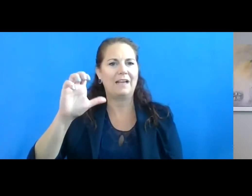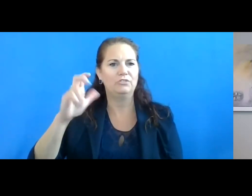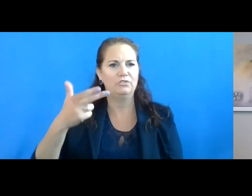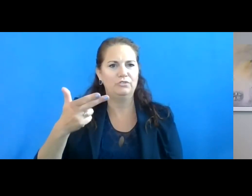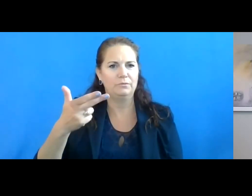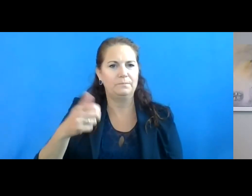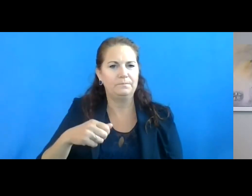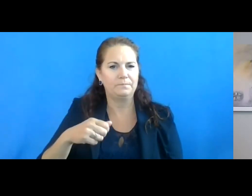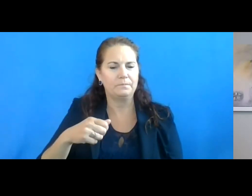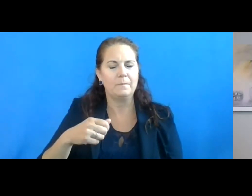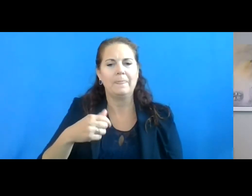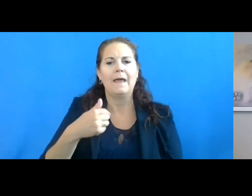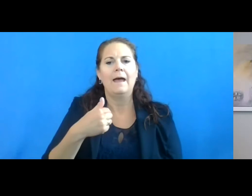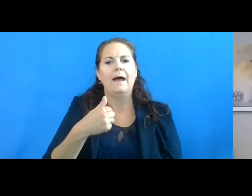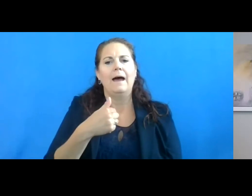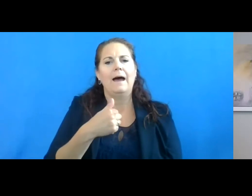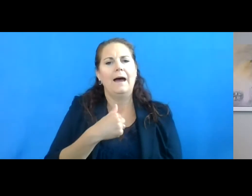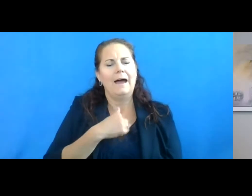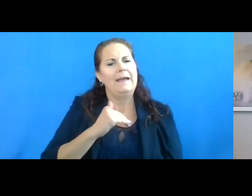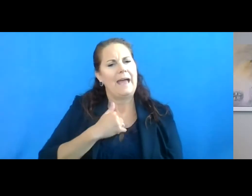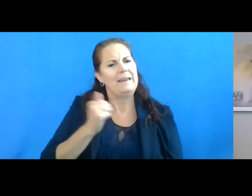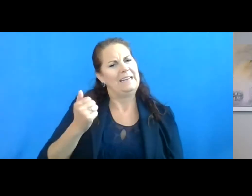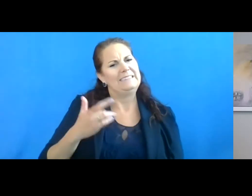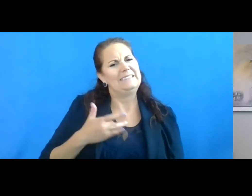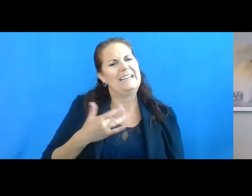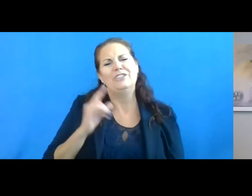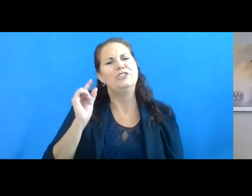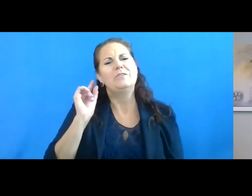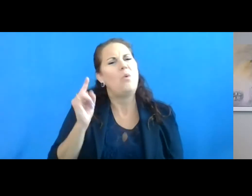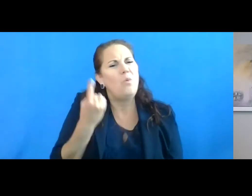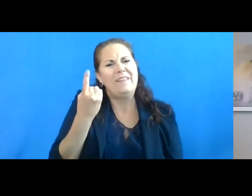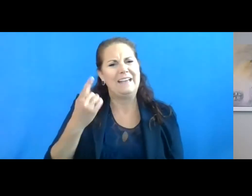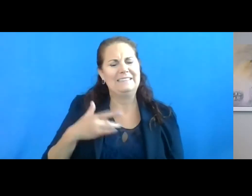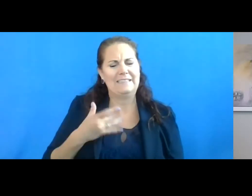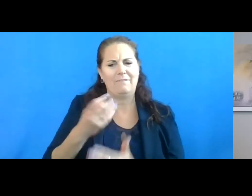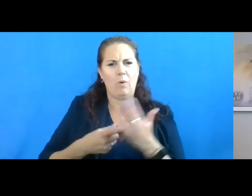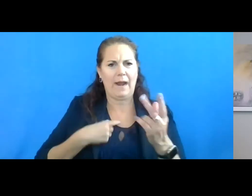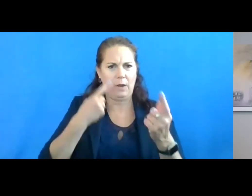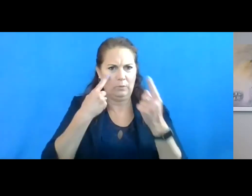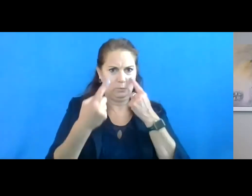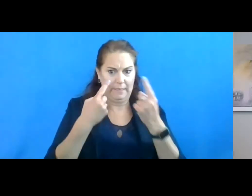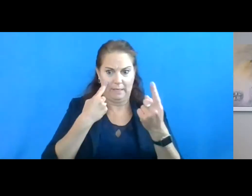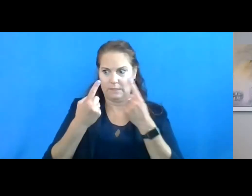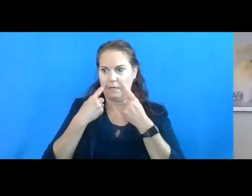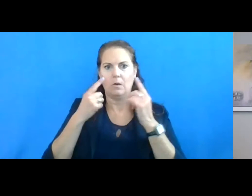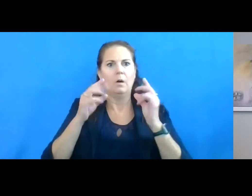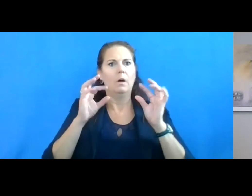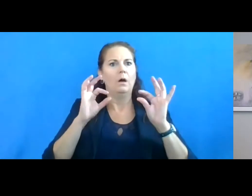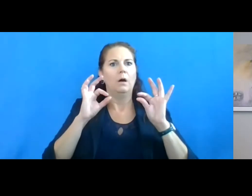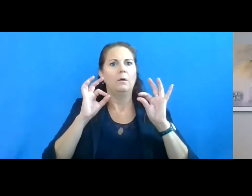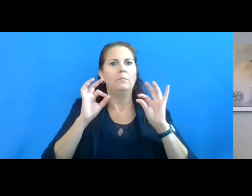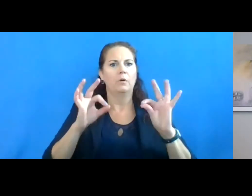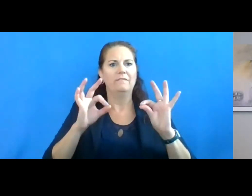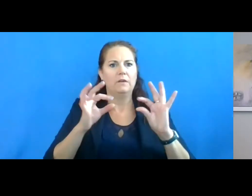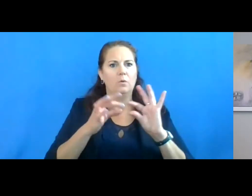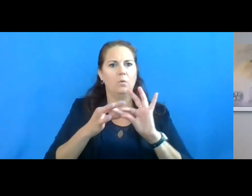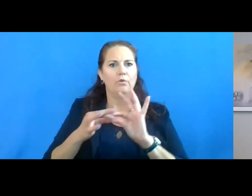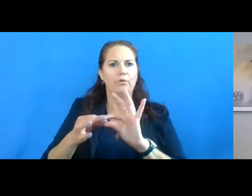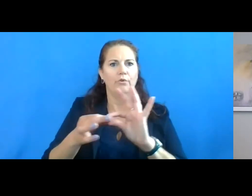And so, I had a sense - only a sense - that what I was witnessing was perfect order.